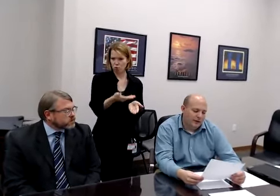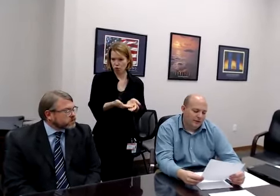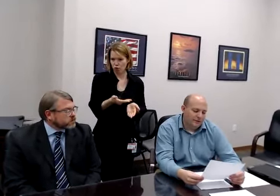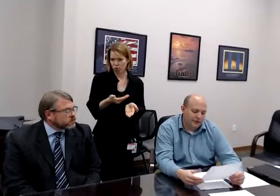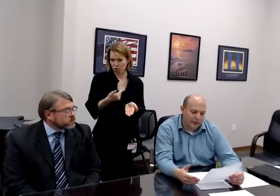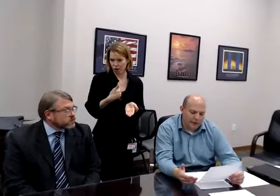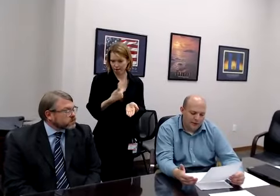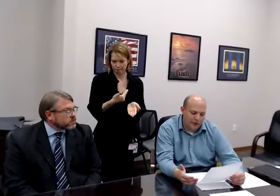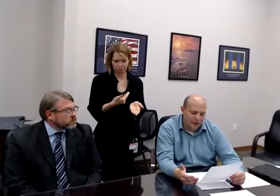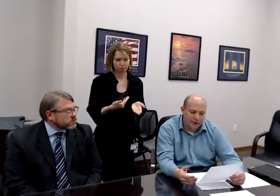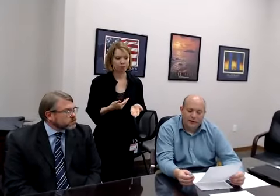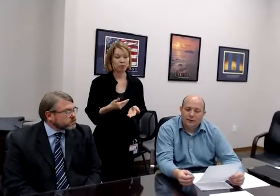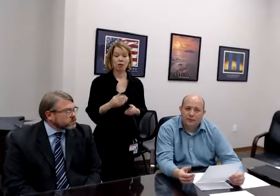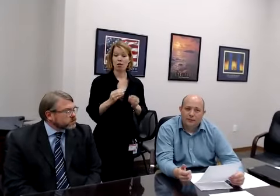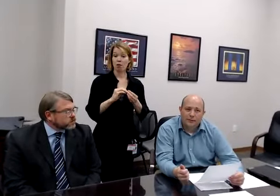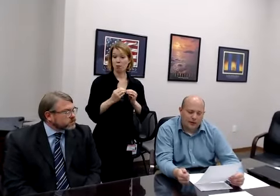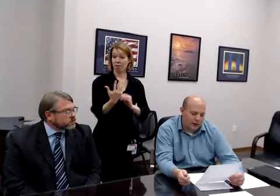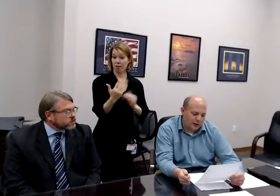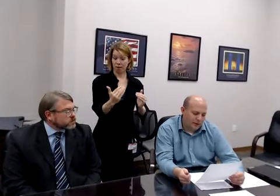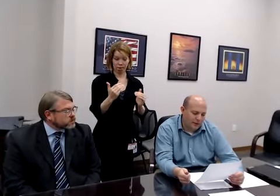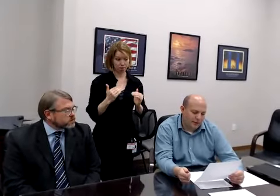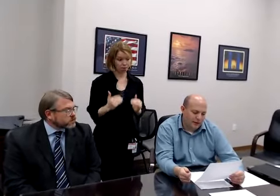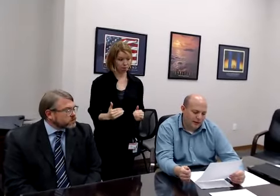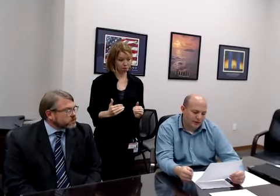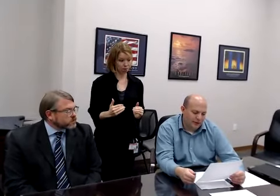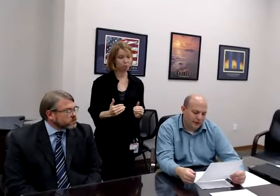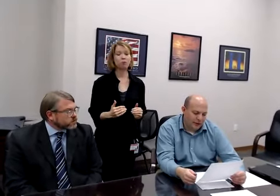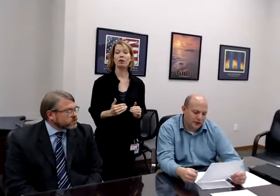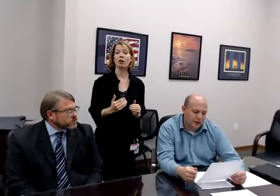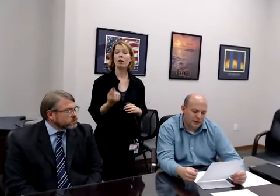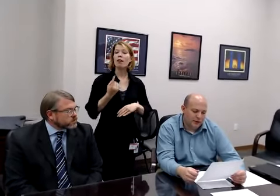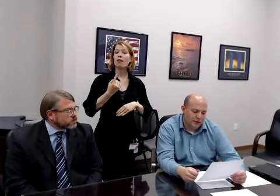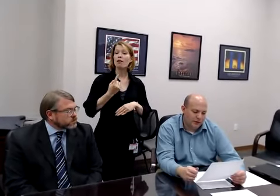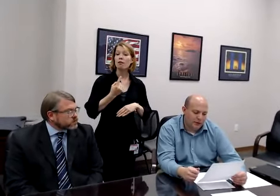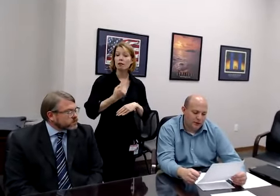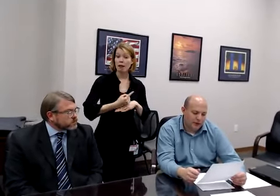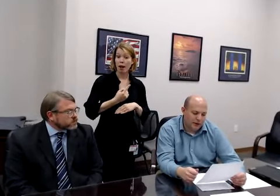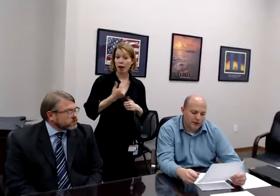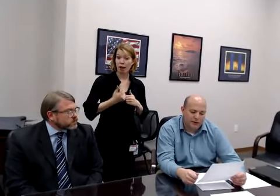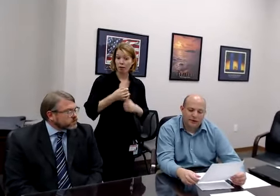The fifth requirement is that you need to mark the date of the election and what it is.